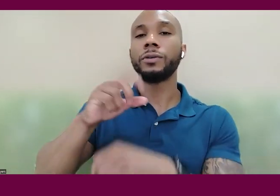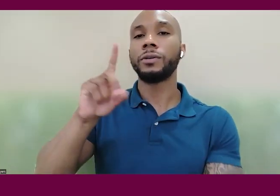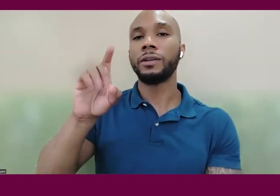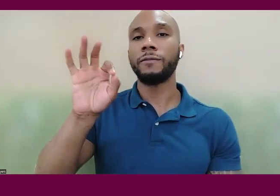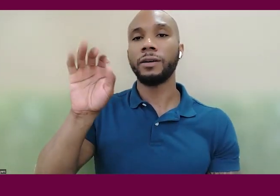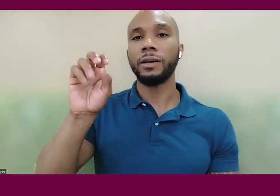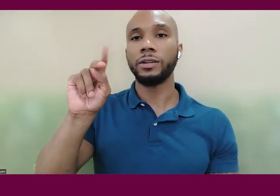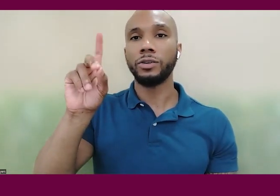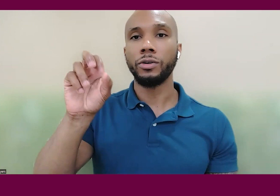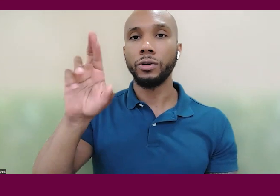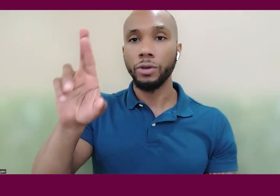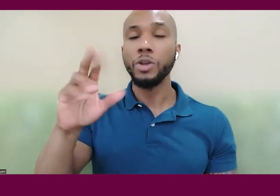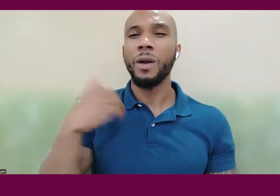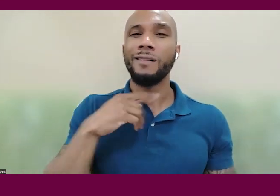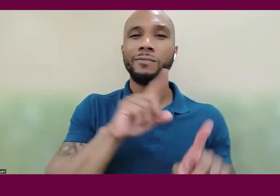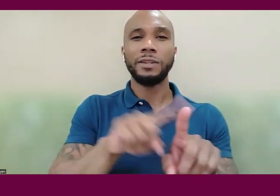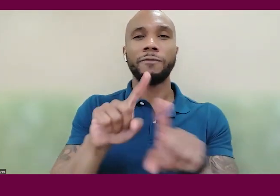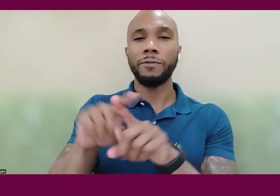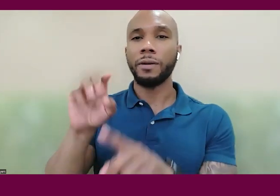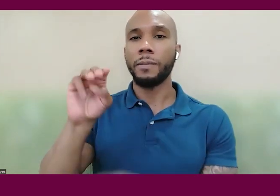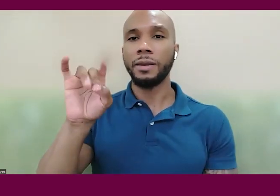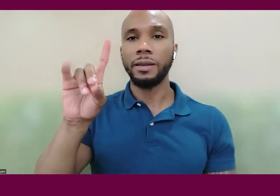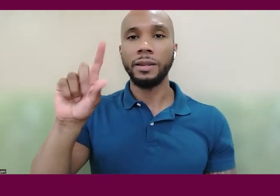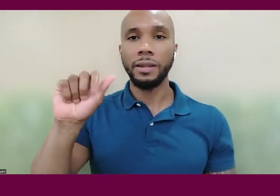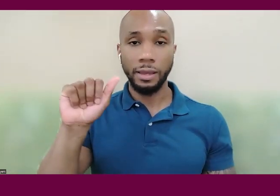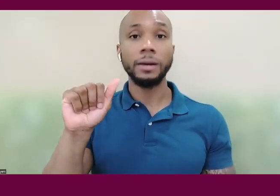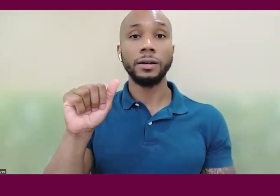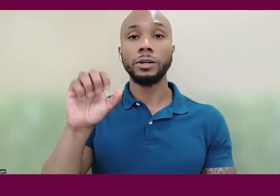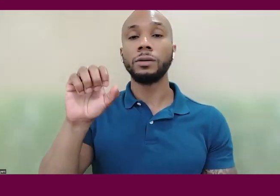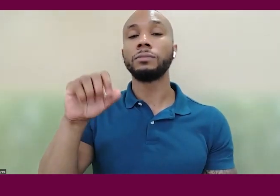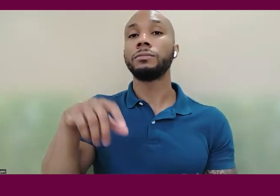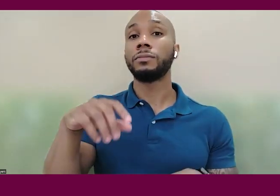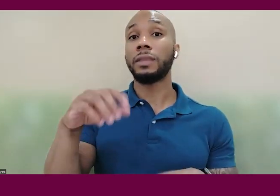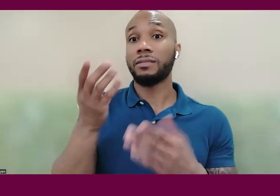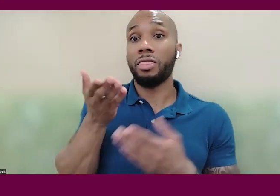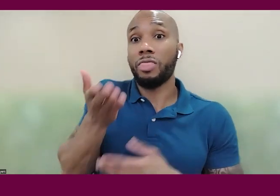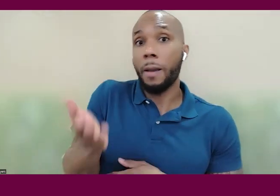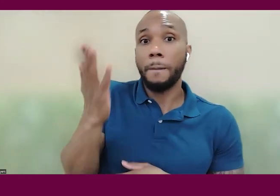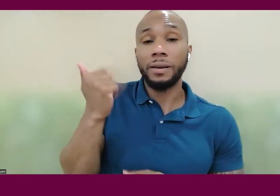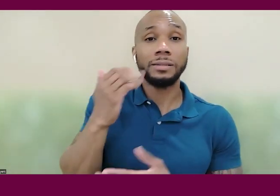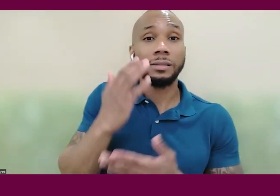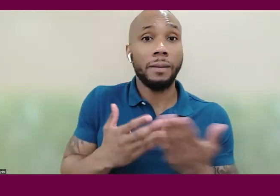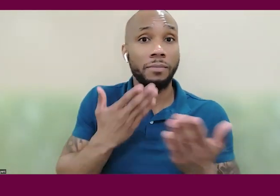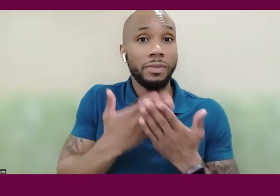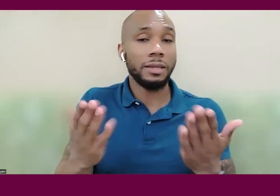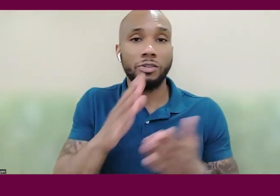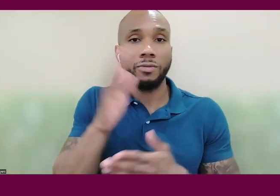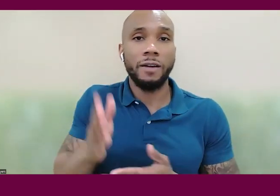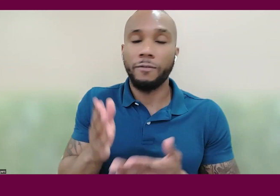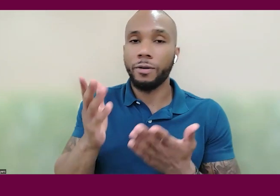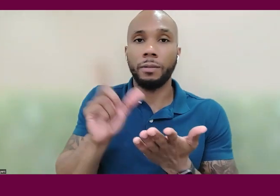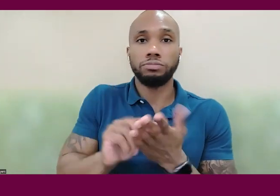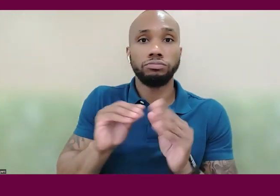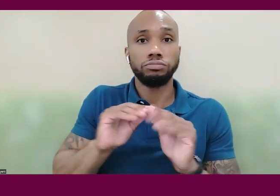You have media sources that exist because some things are never put out on "popular"